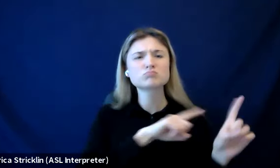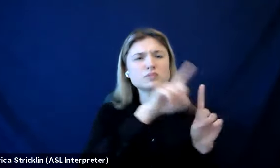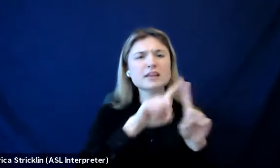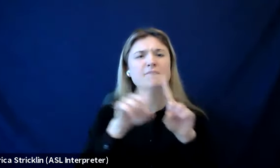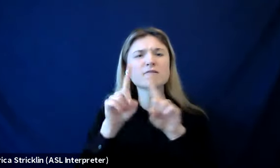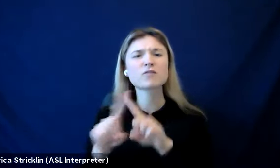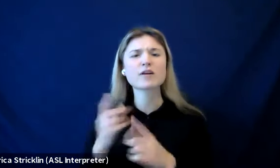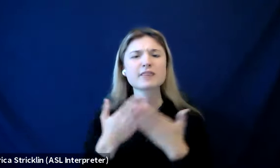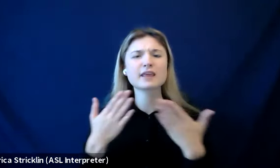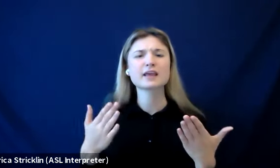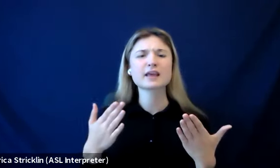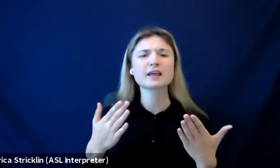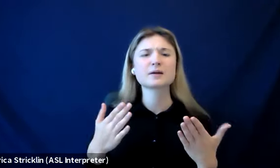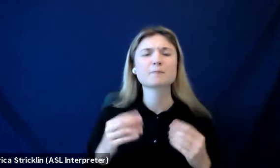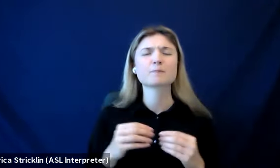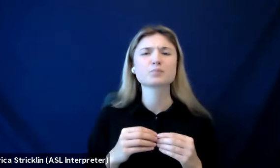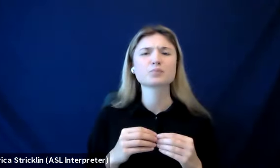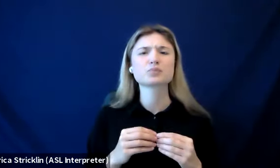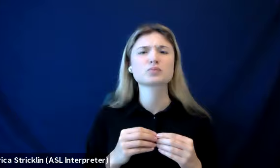Once I can.